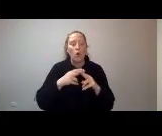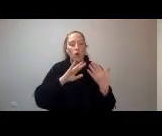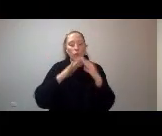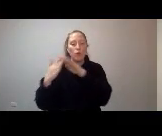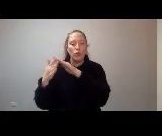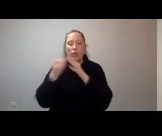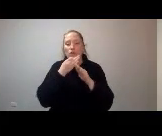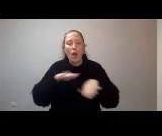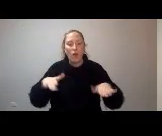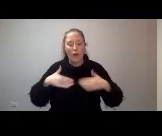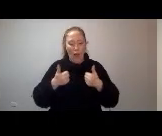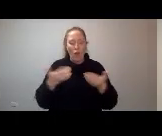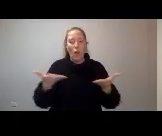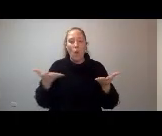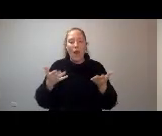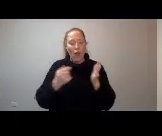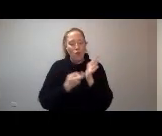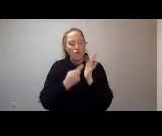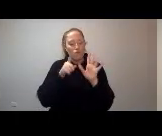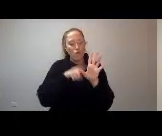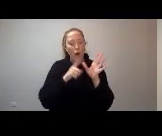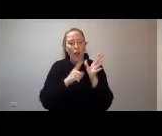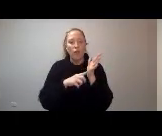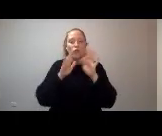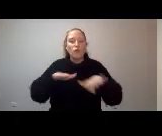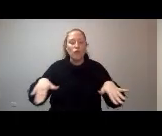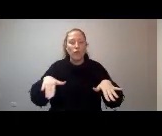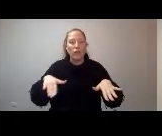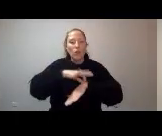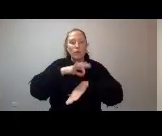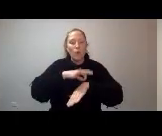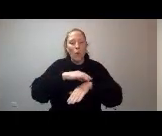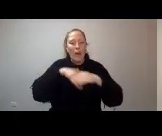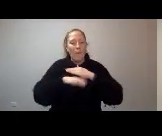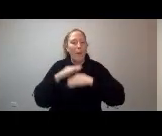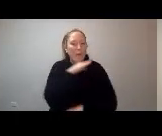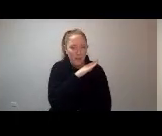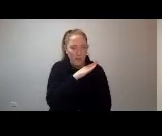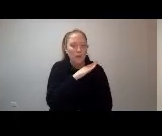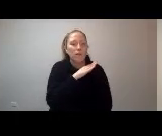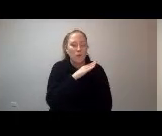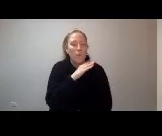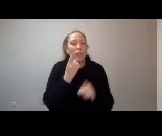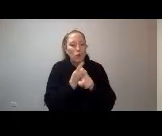at the Royal Children's Hospital Melbourne. We'll explore where and how interventions can be most effective,